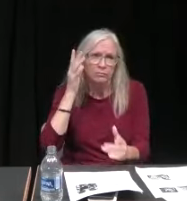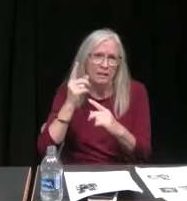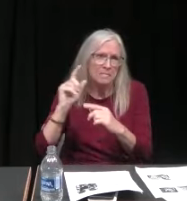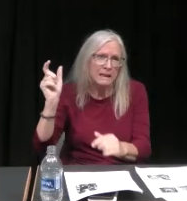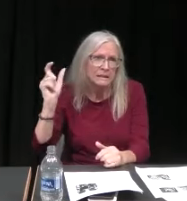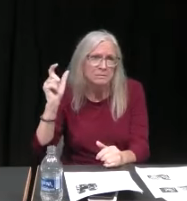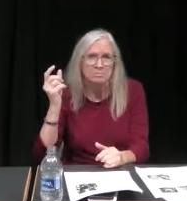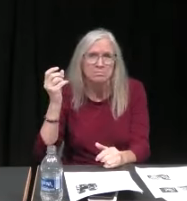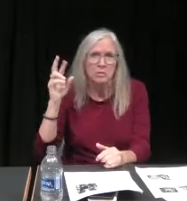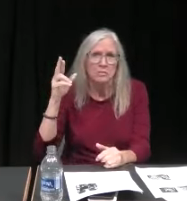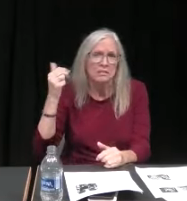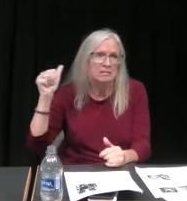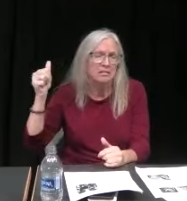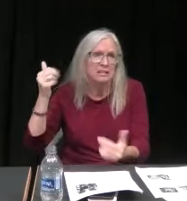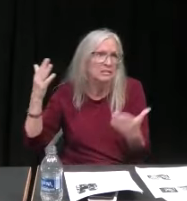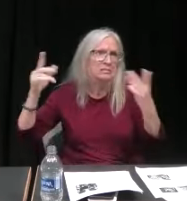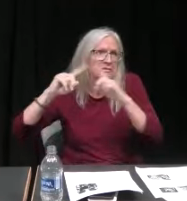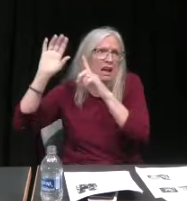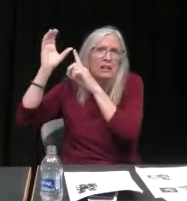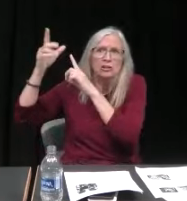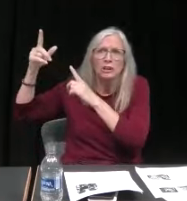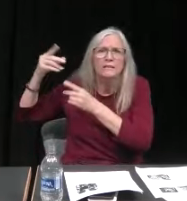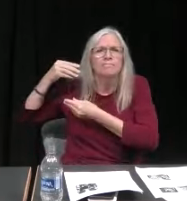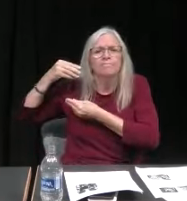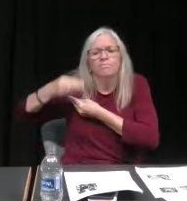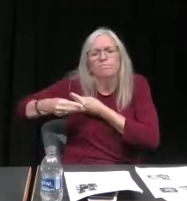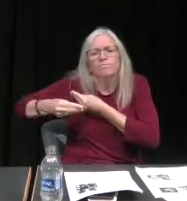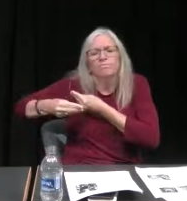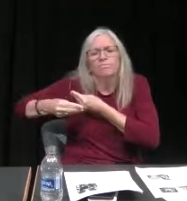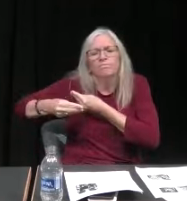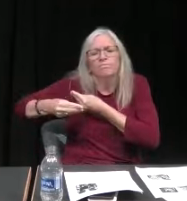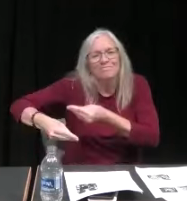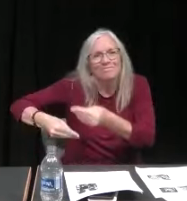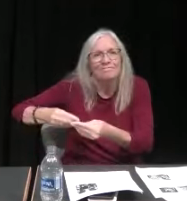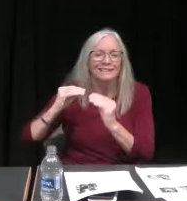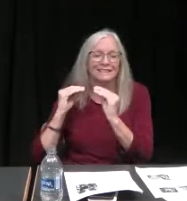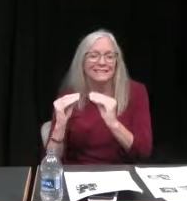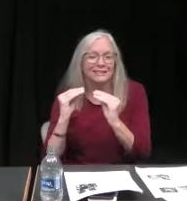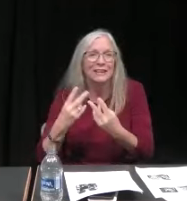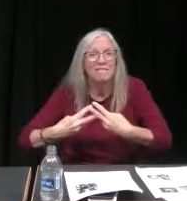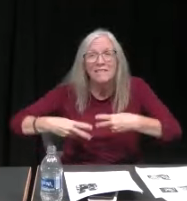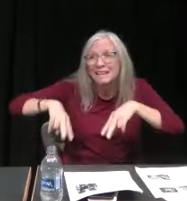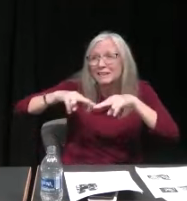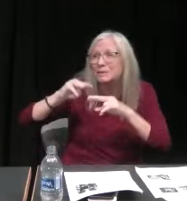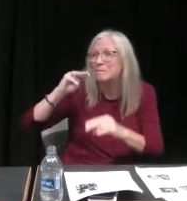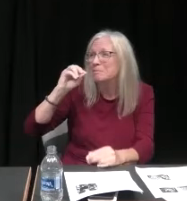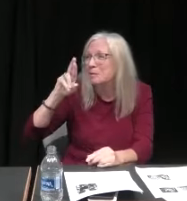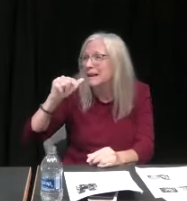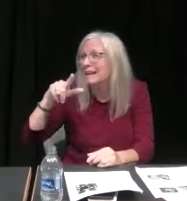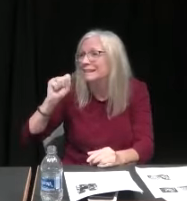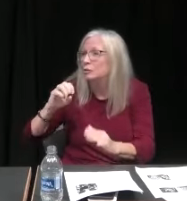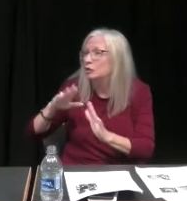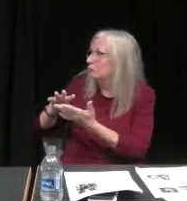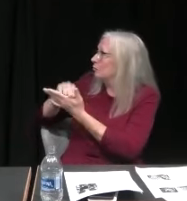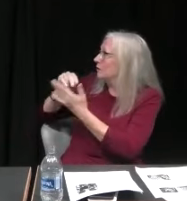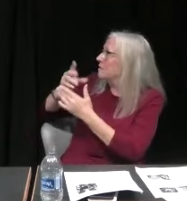and when I think about individuals you know from different um cultures or you think about when if